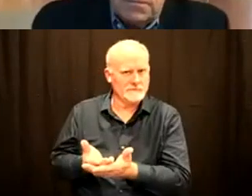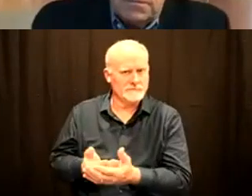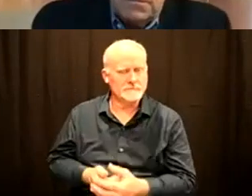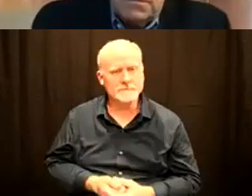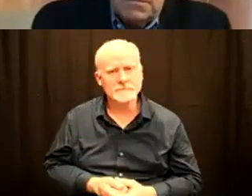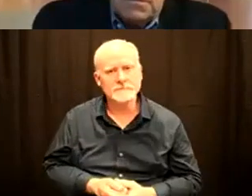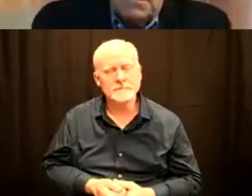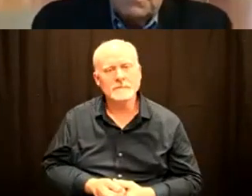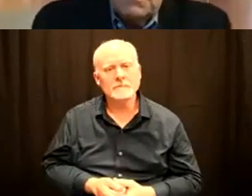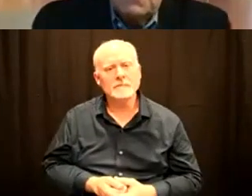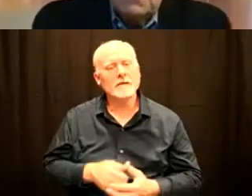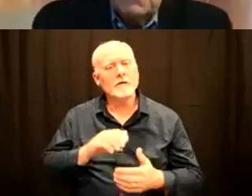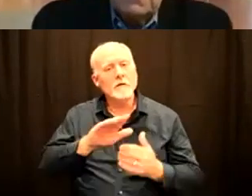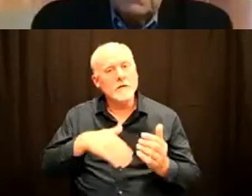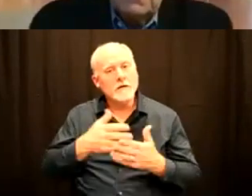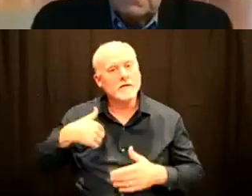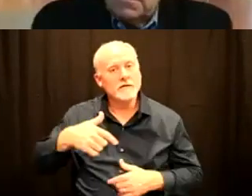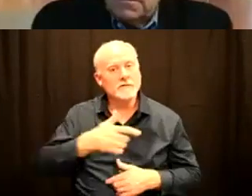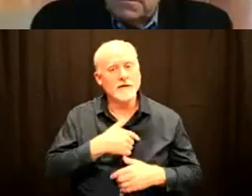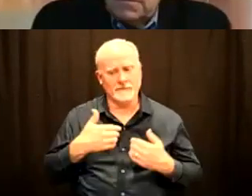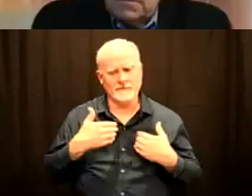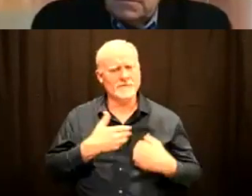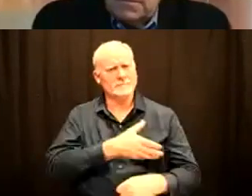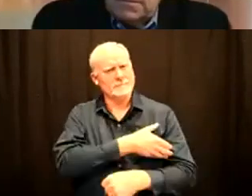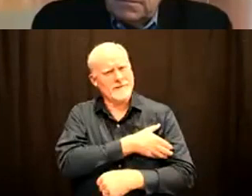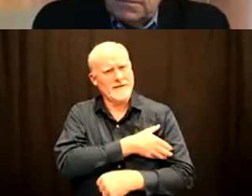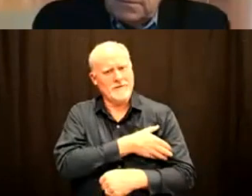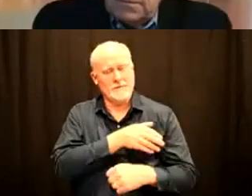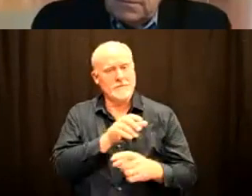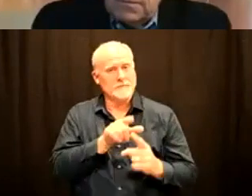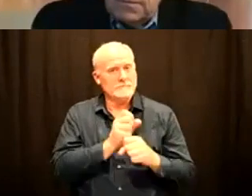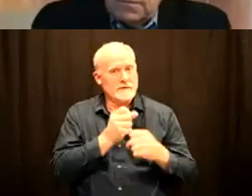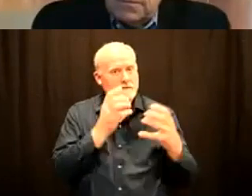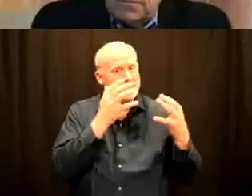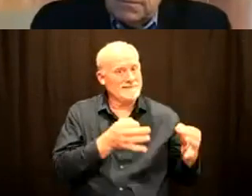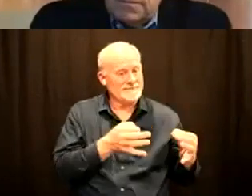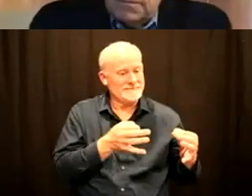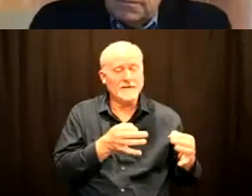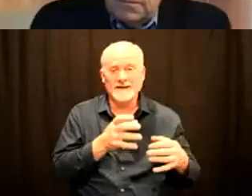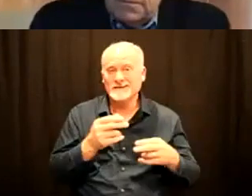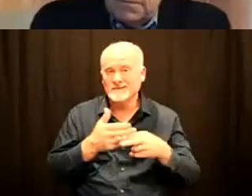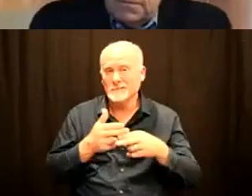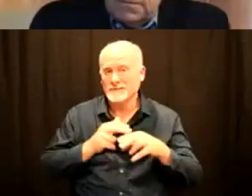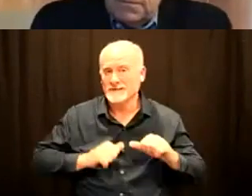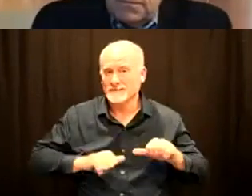we all have the power to make decisions and temporary sacrifices both on and off campus